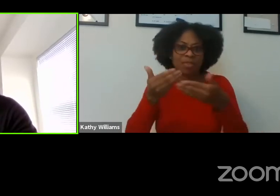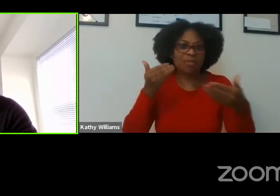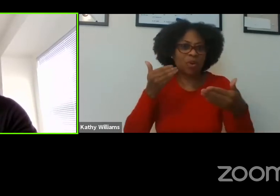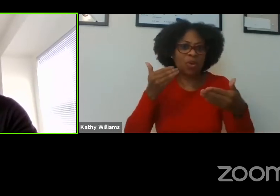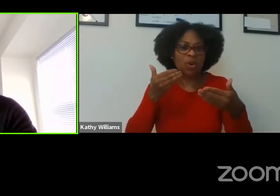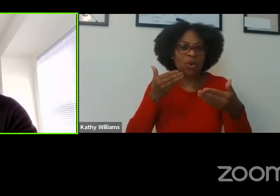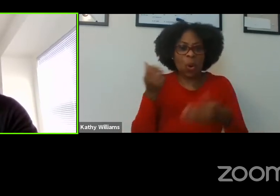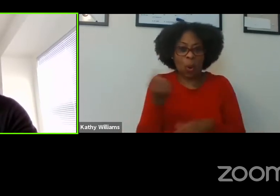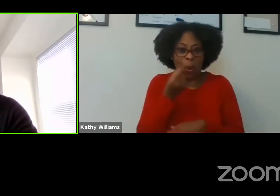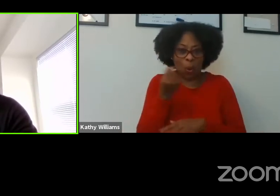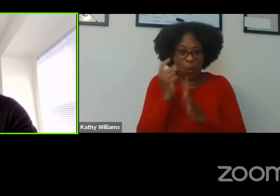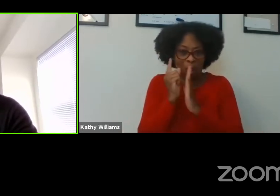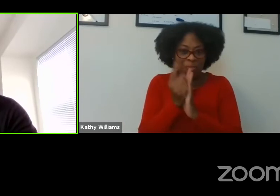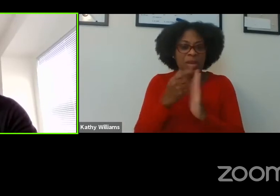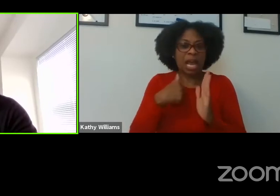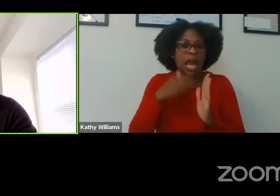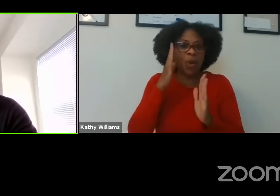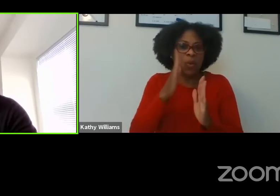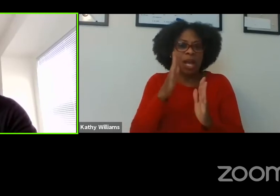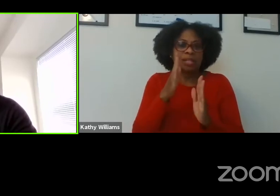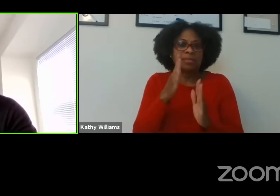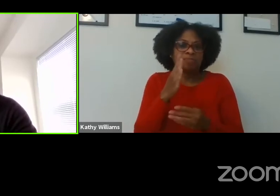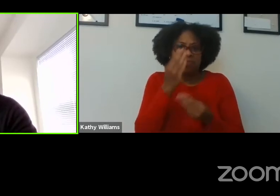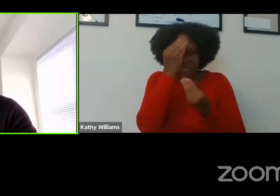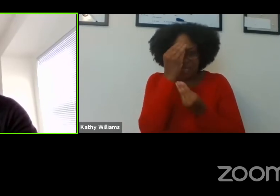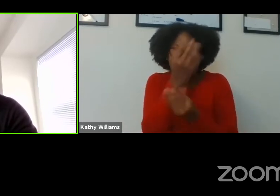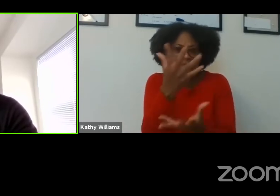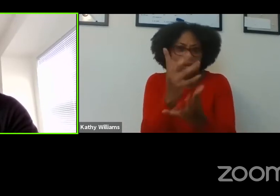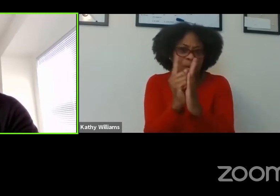I am going to get through it.